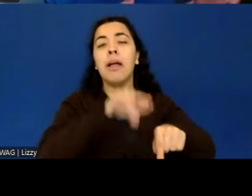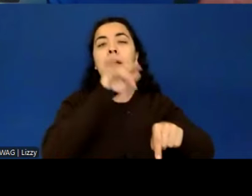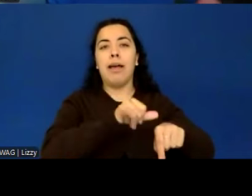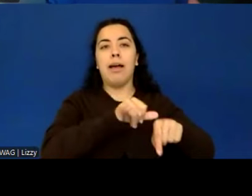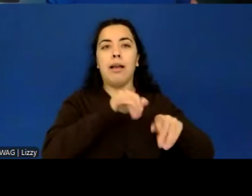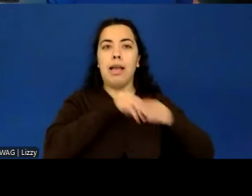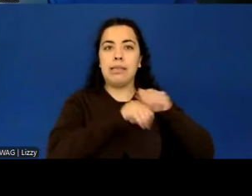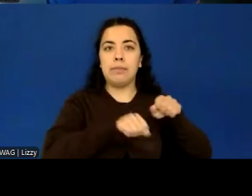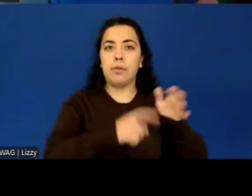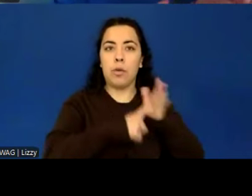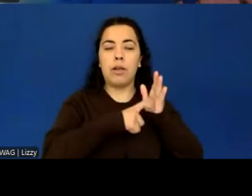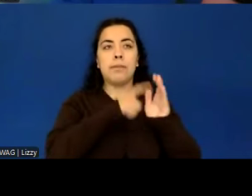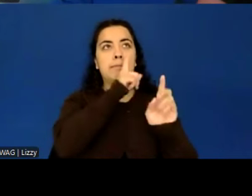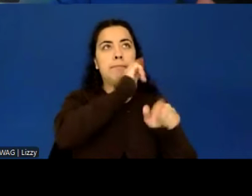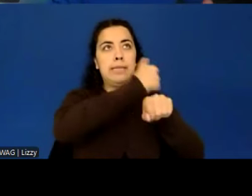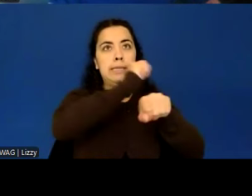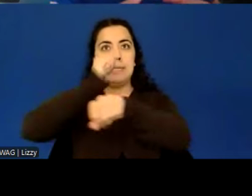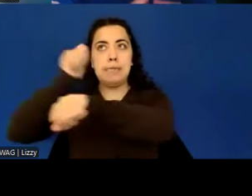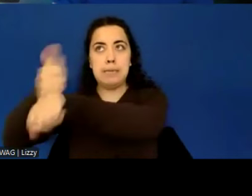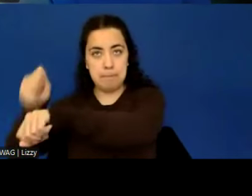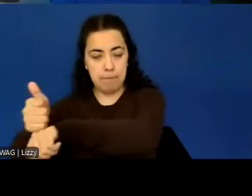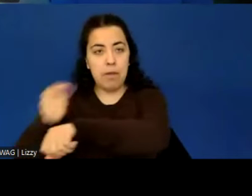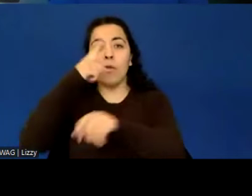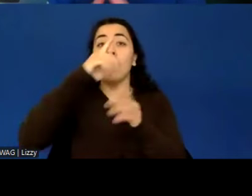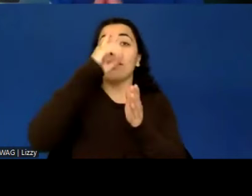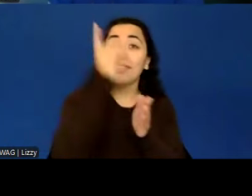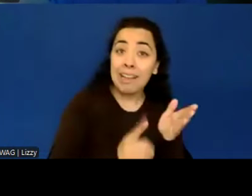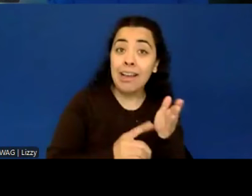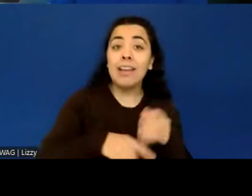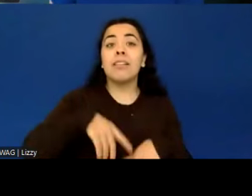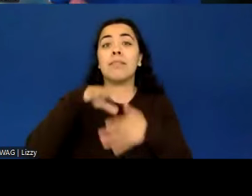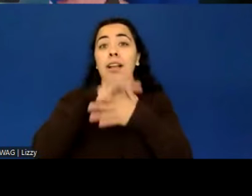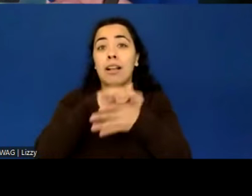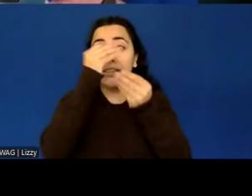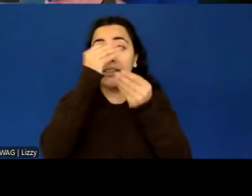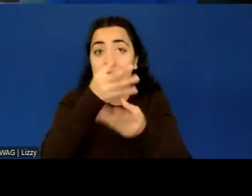for each specific phase, for design, for content creation, for development,